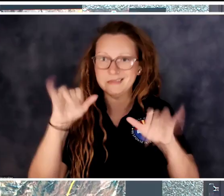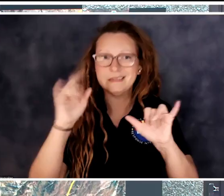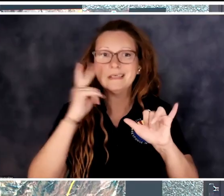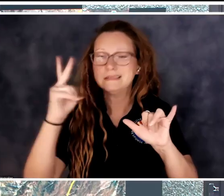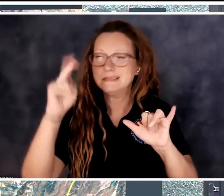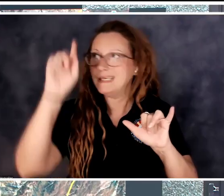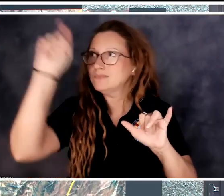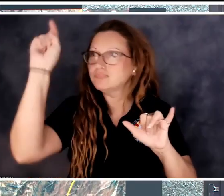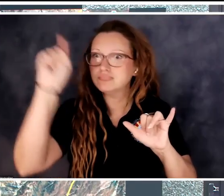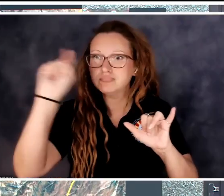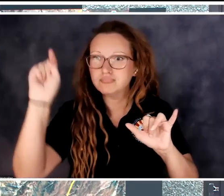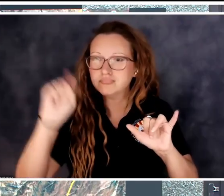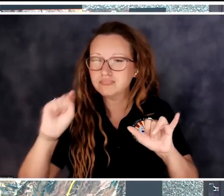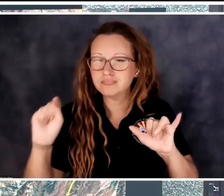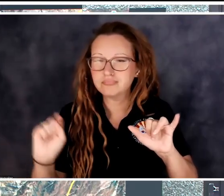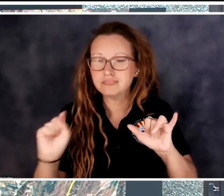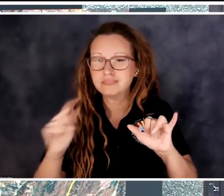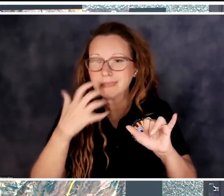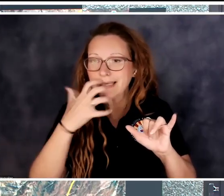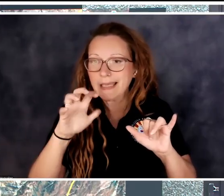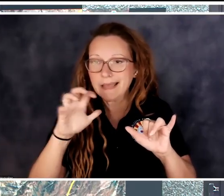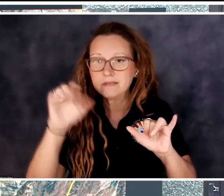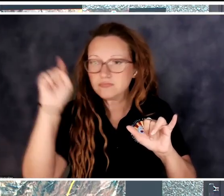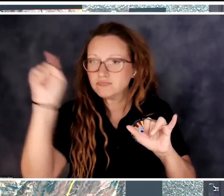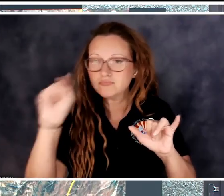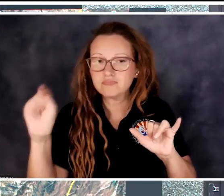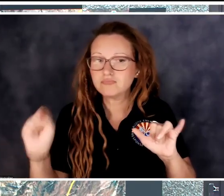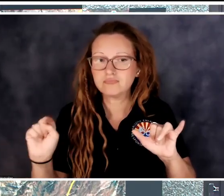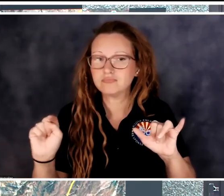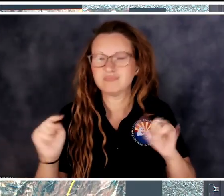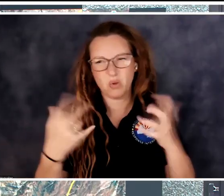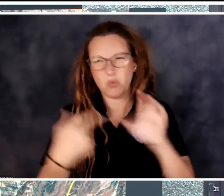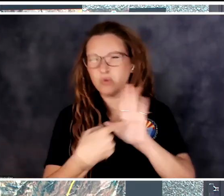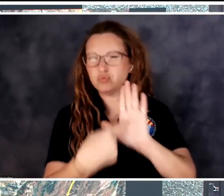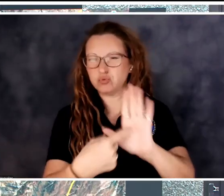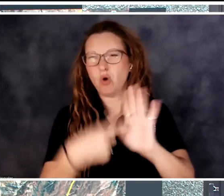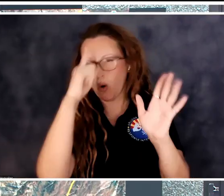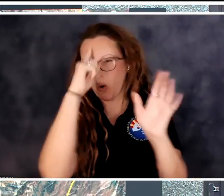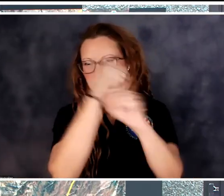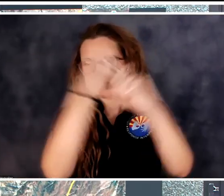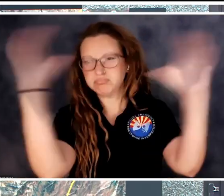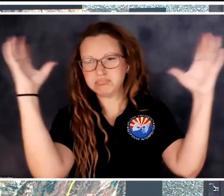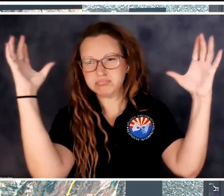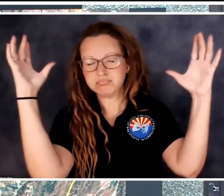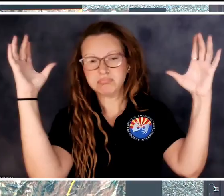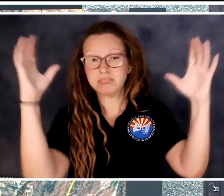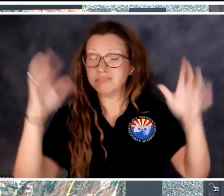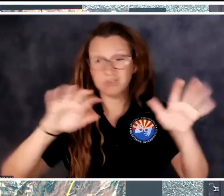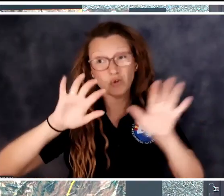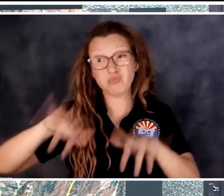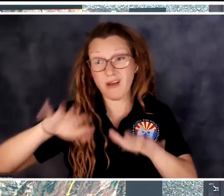So we still see throughout the fire area, there are little pockets of heat and just wanted to show that.